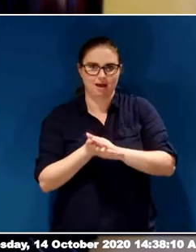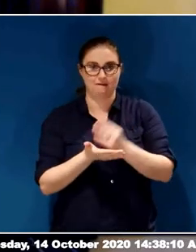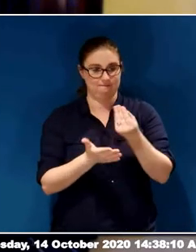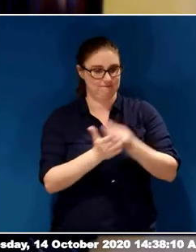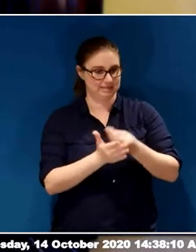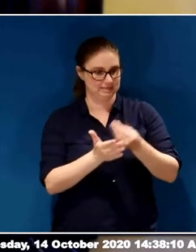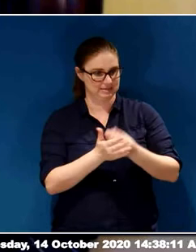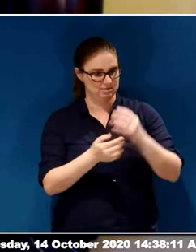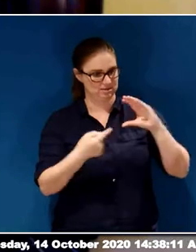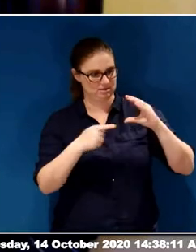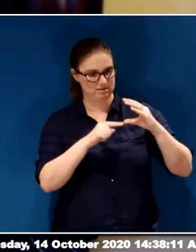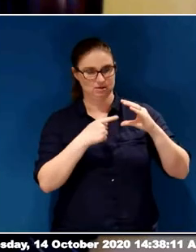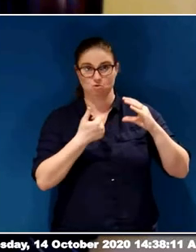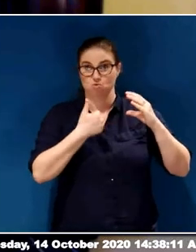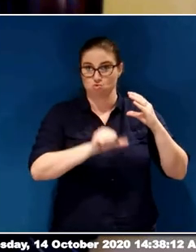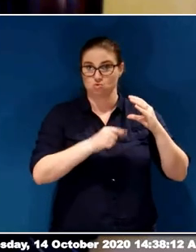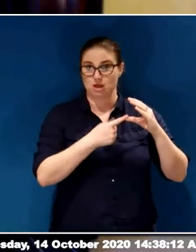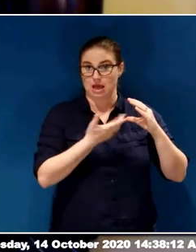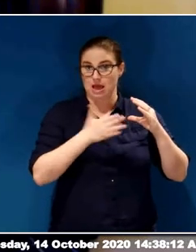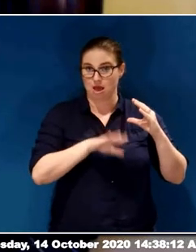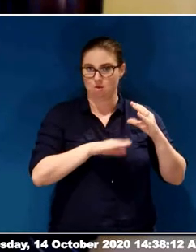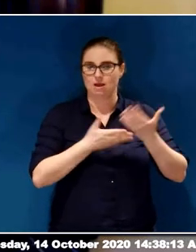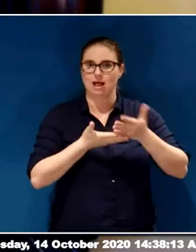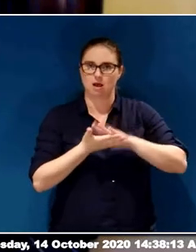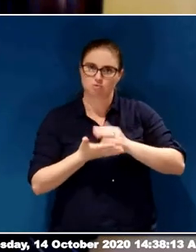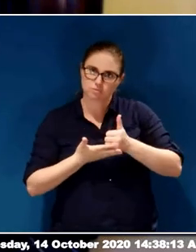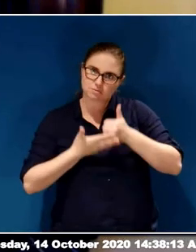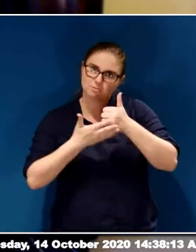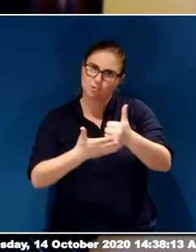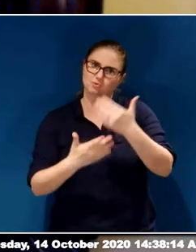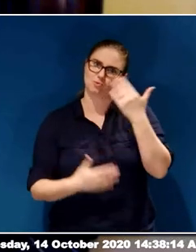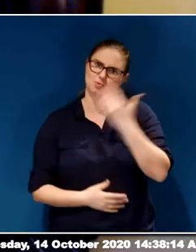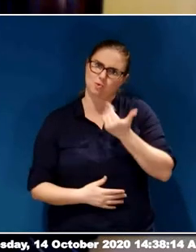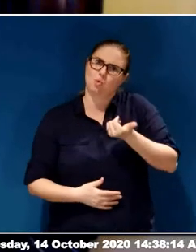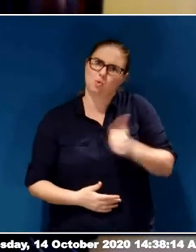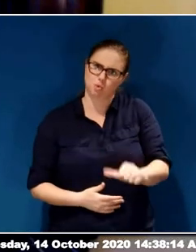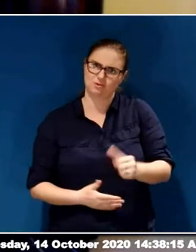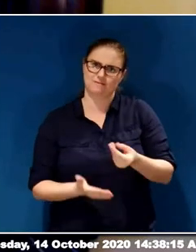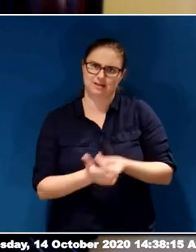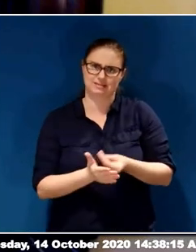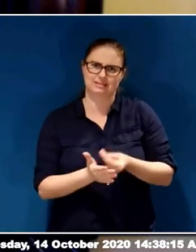And I've drawn attention to those two states in the United States because I